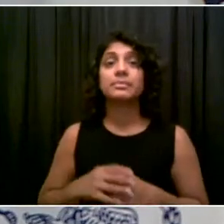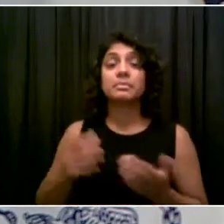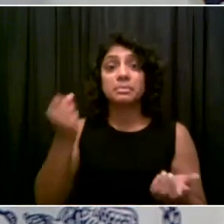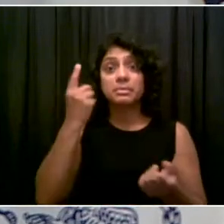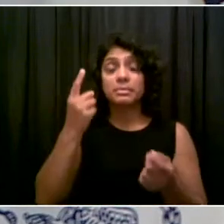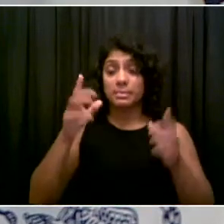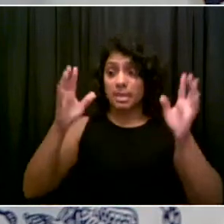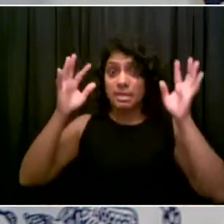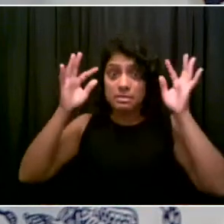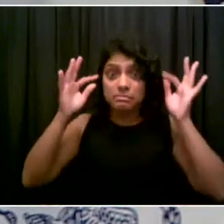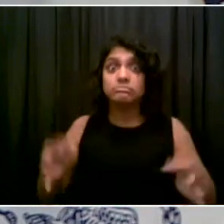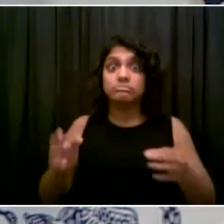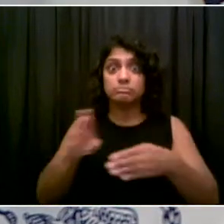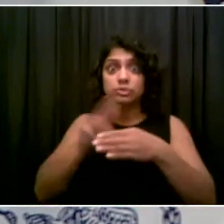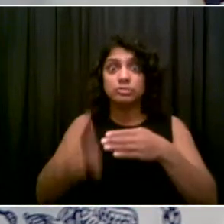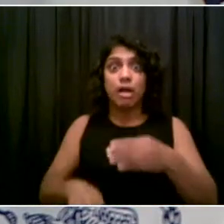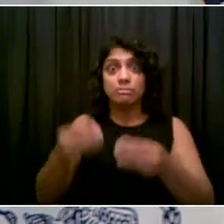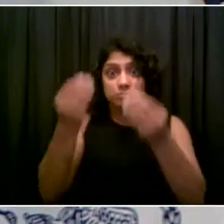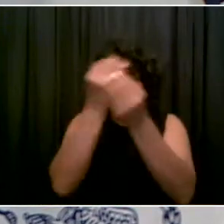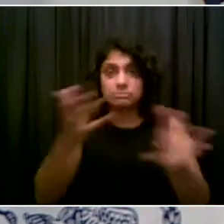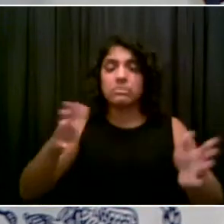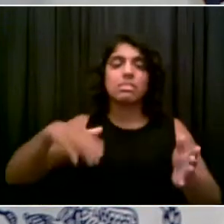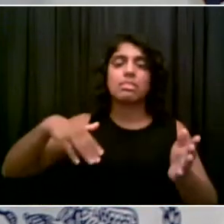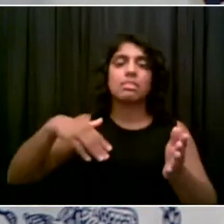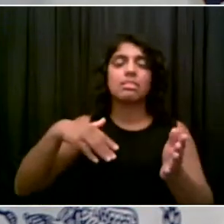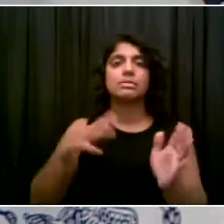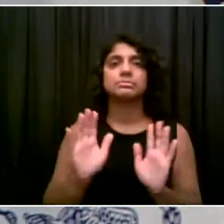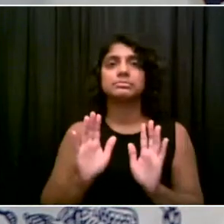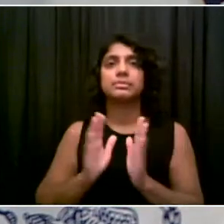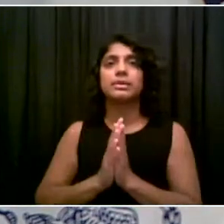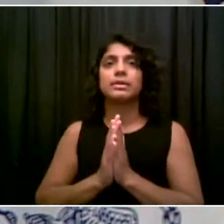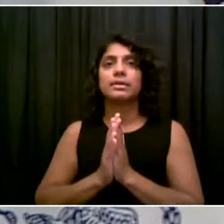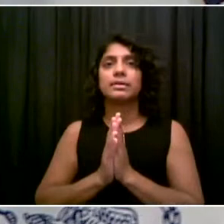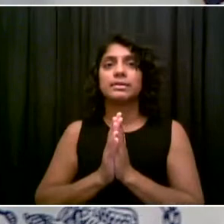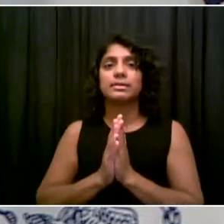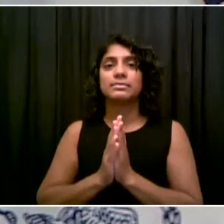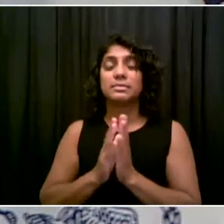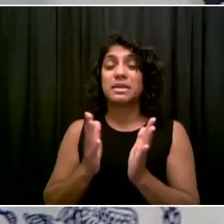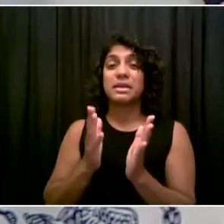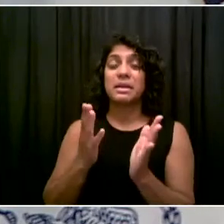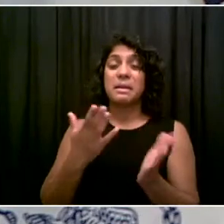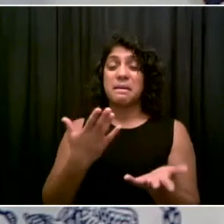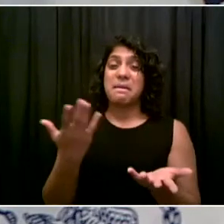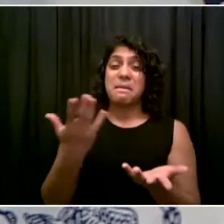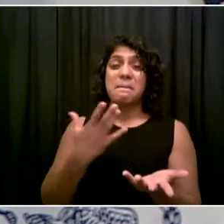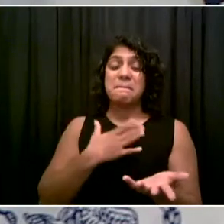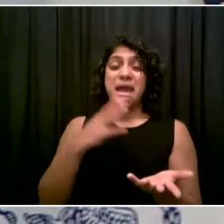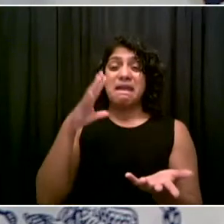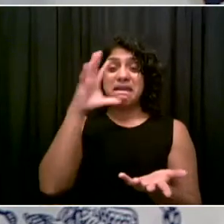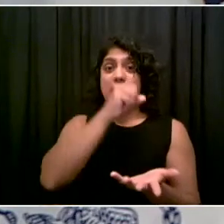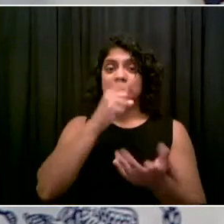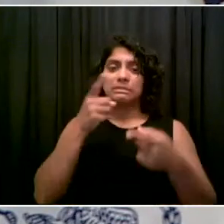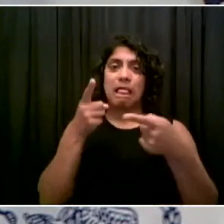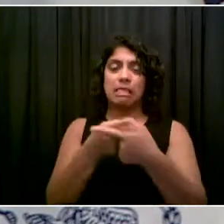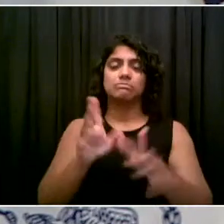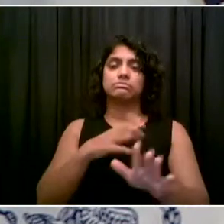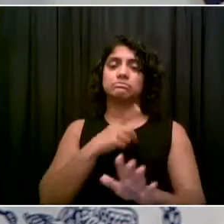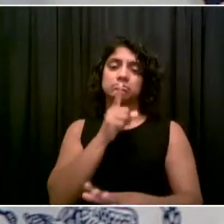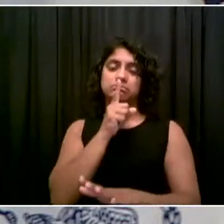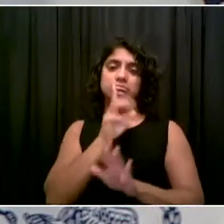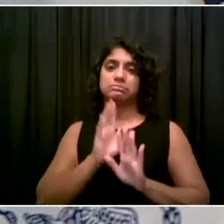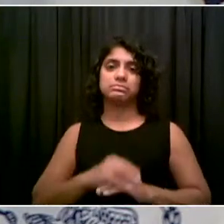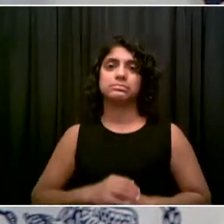GETTING USED TO